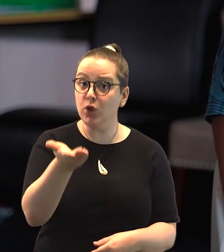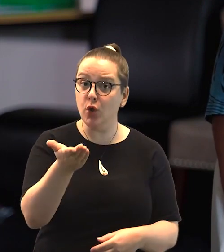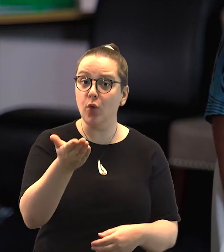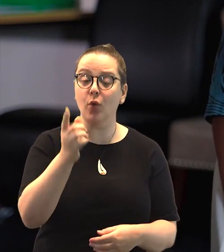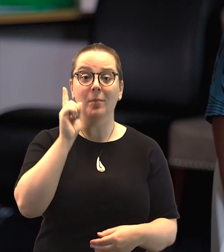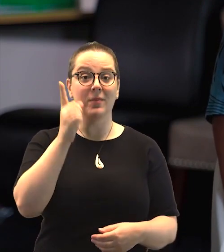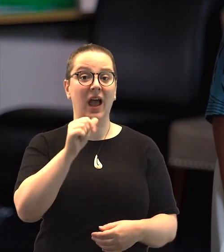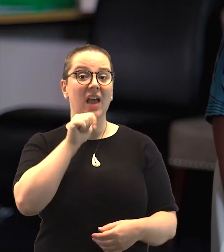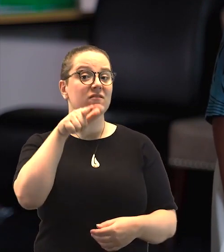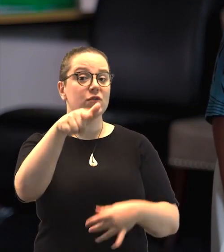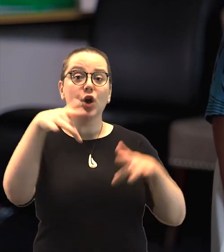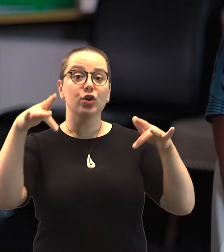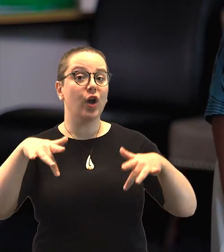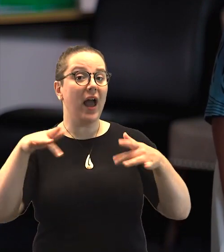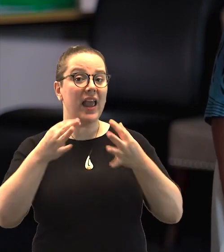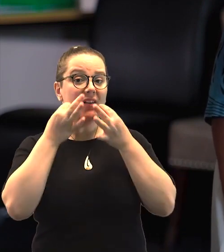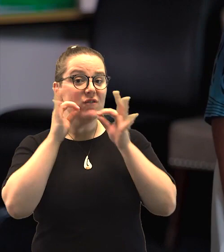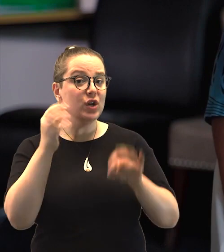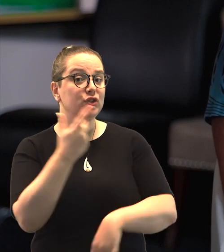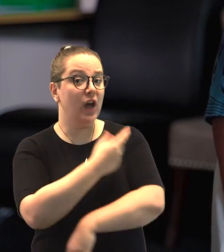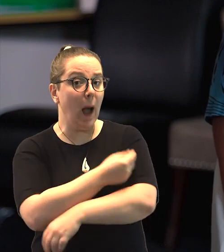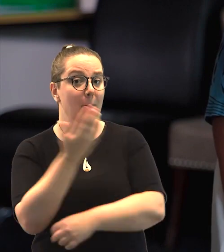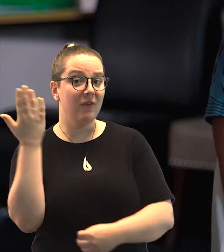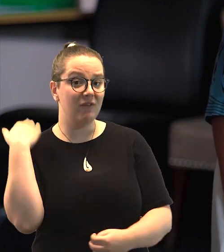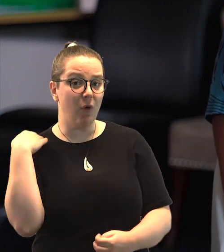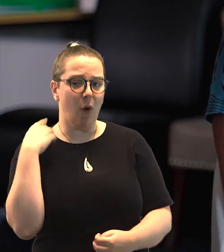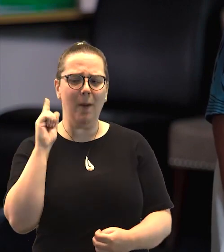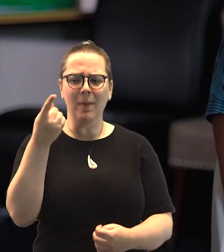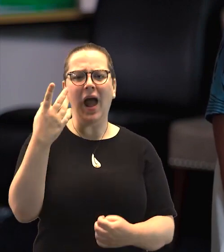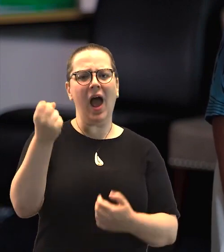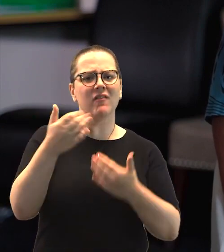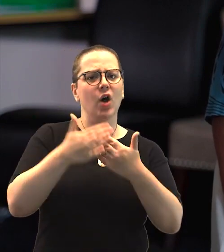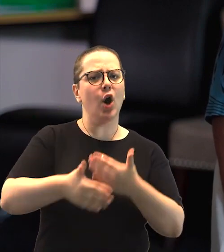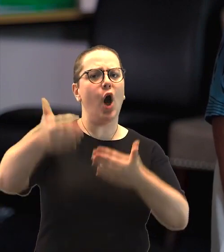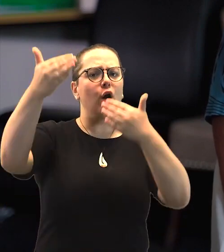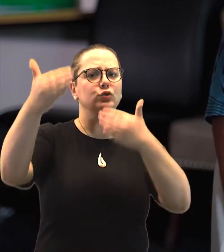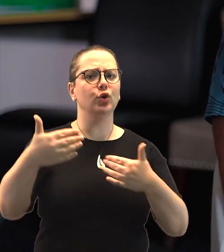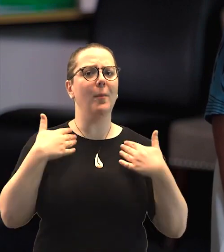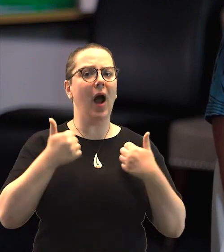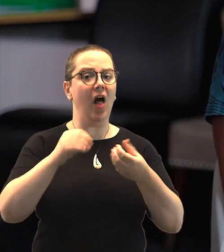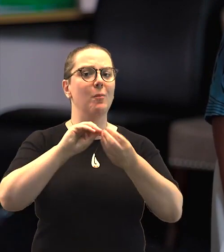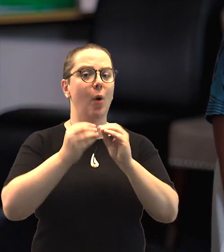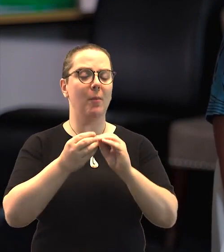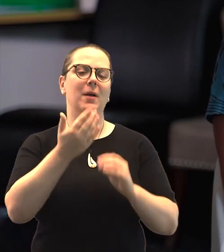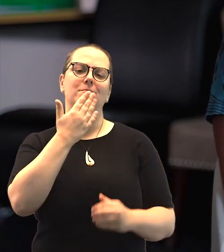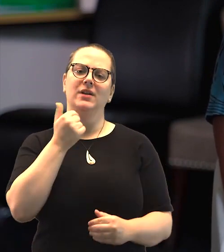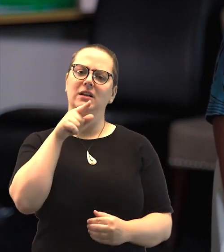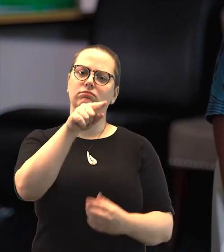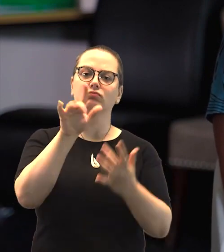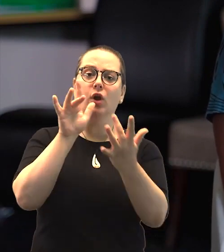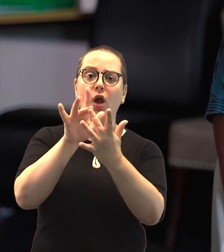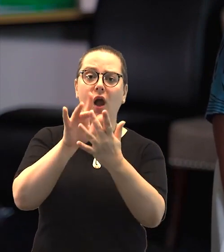If you haven't had one before, but you have a long-term condition please contact your practice nurse to find out if